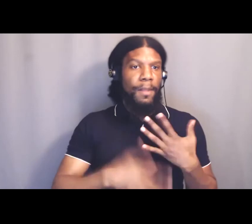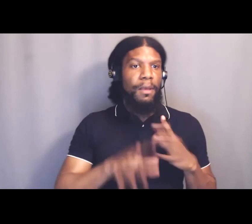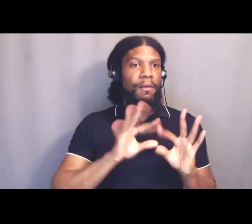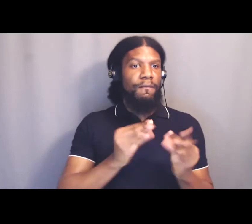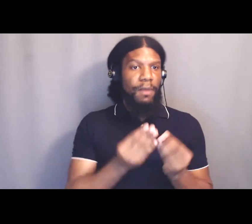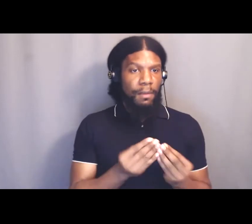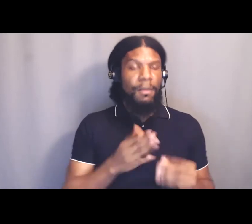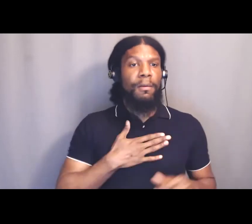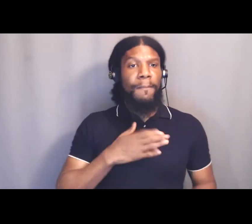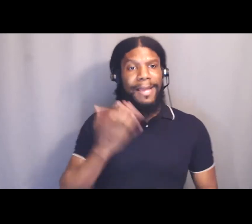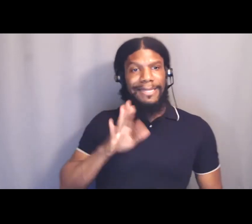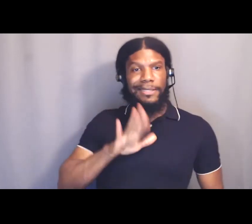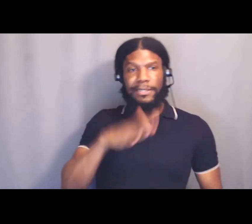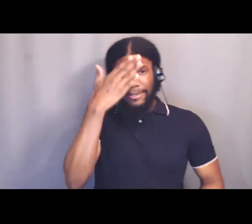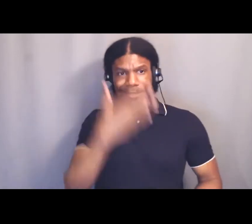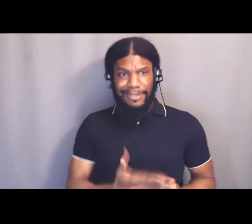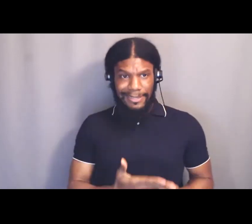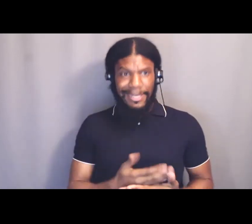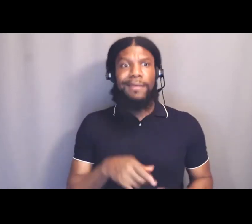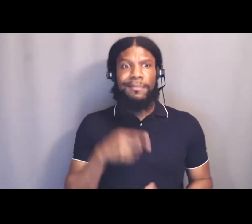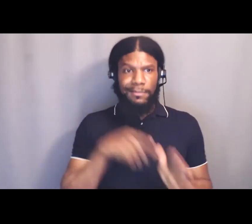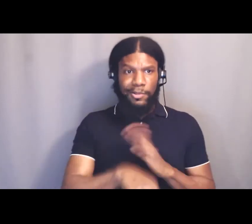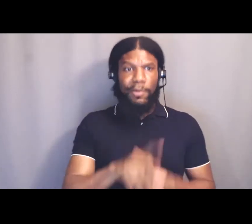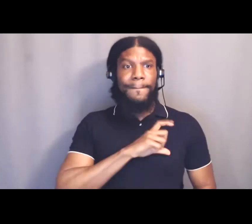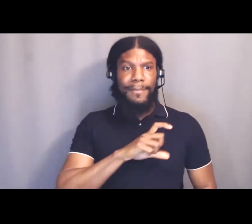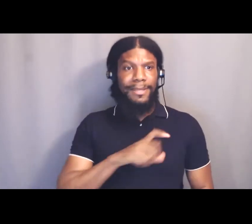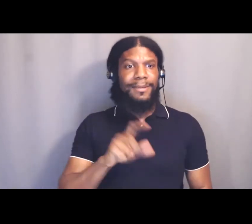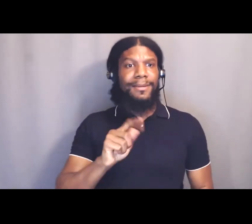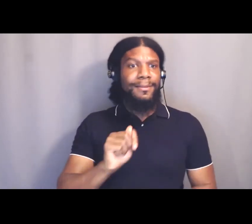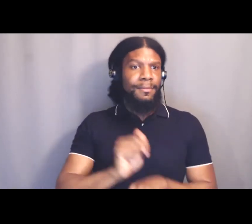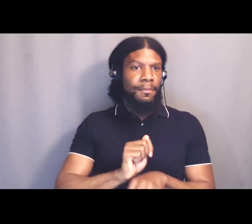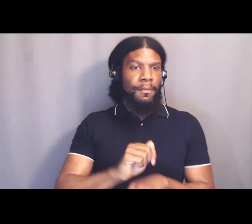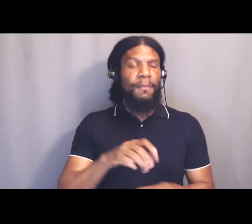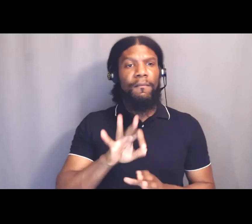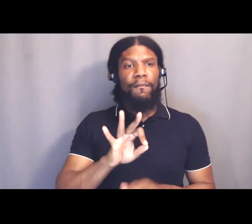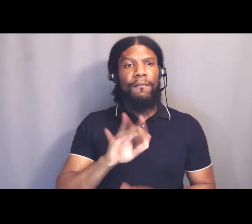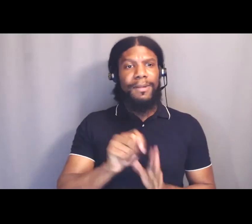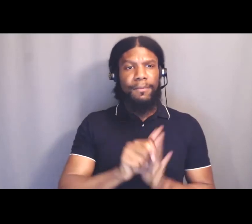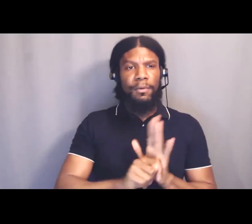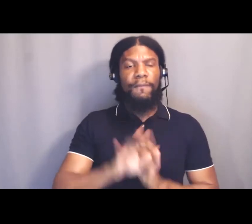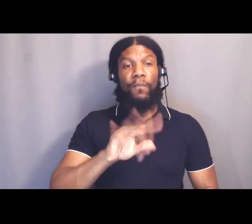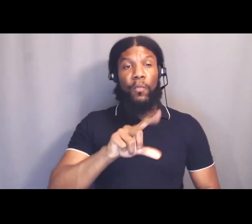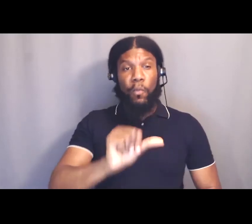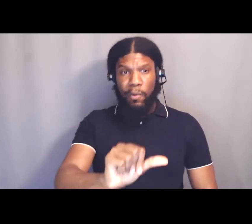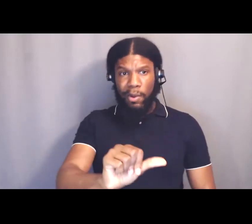killed by police in Tampa, Florida. And then there were just dozens of families there,